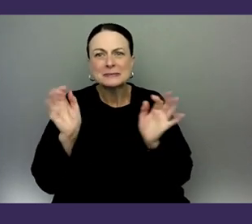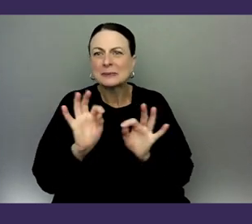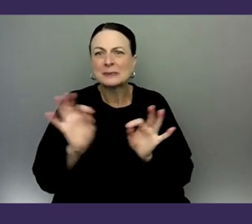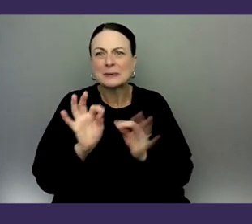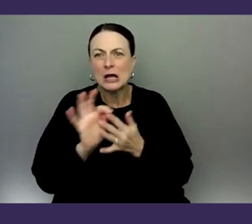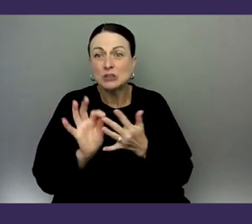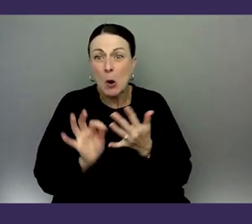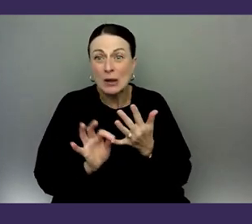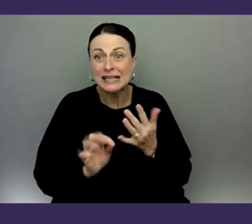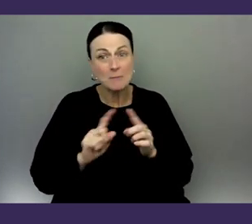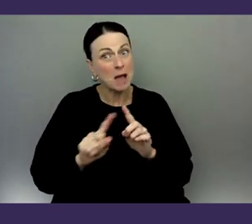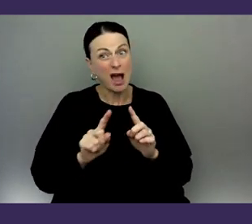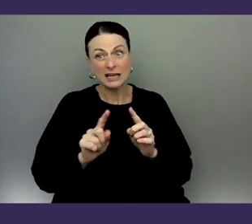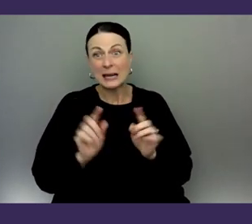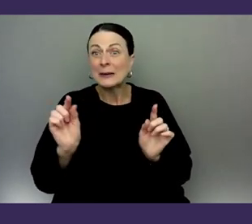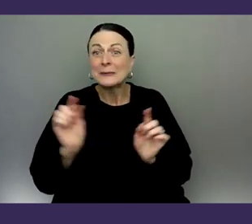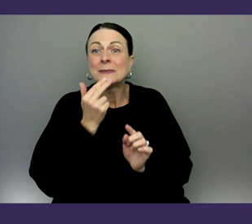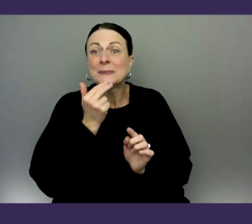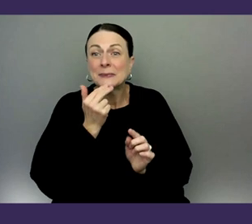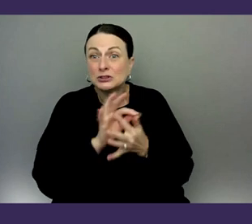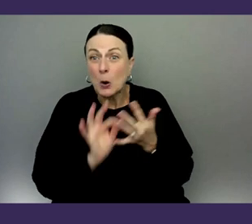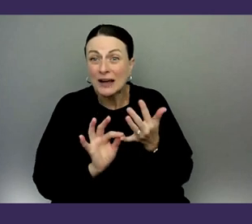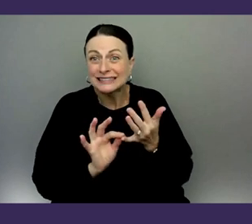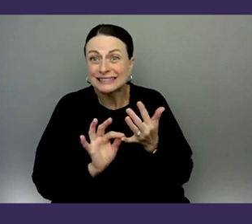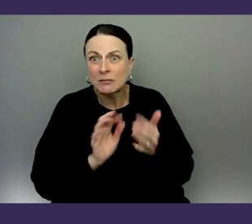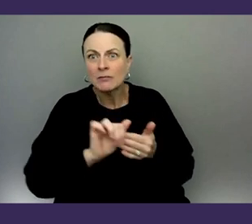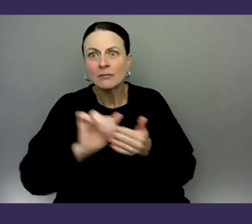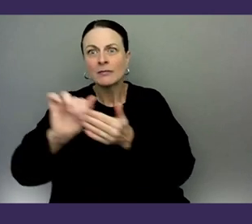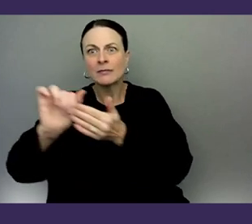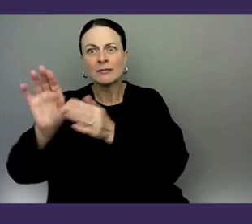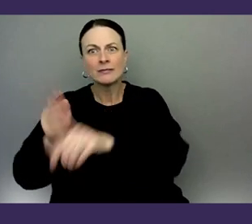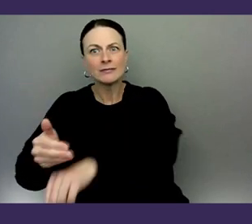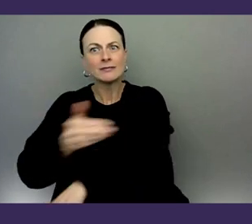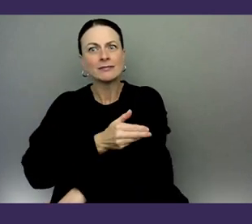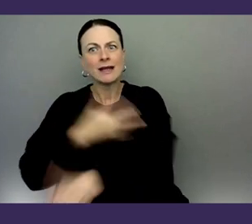into her decision-making skills and her confidence to make decisions.